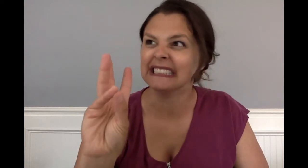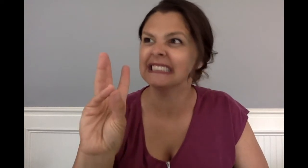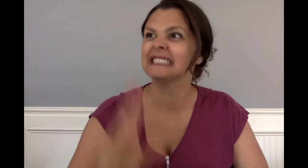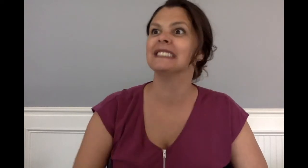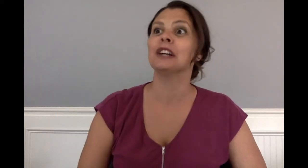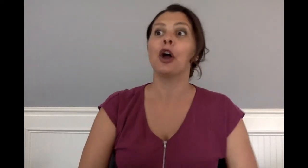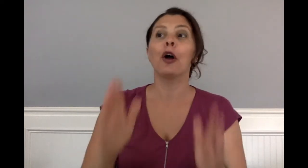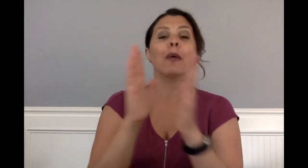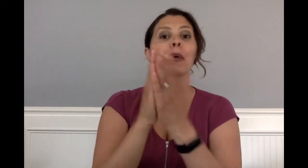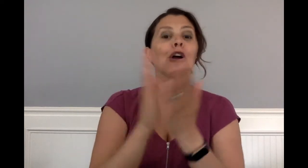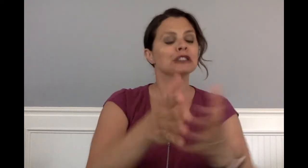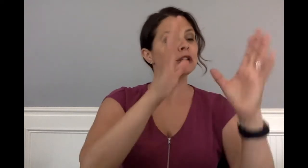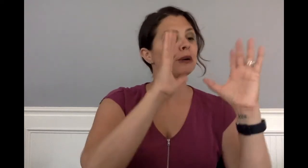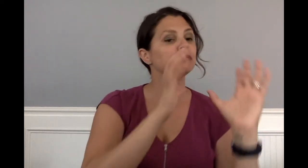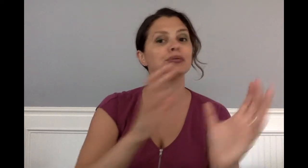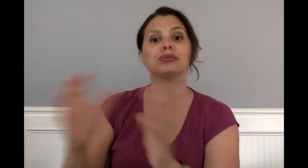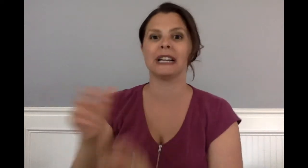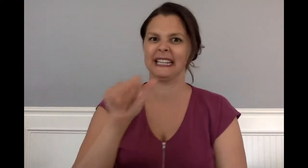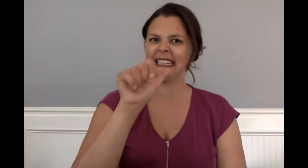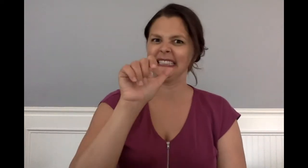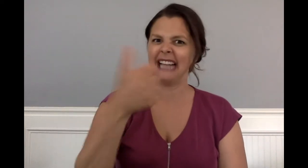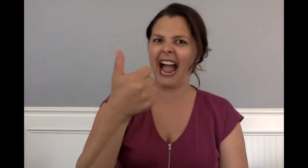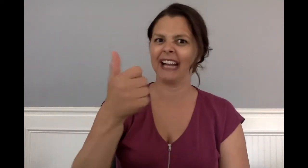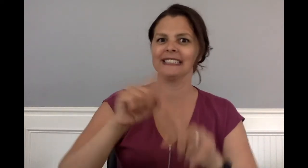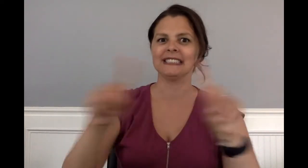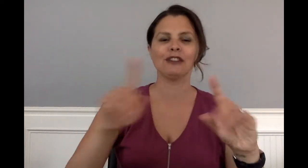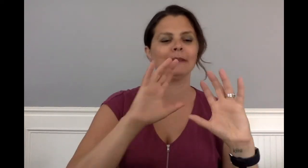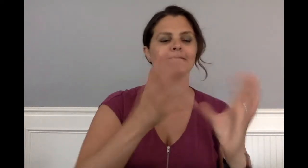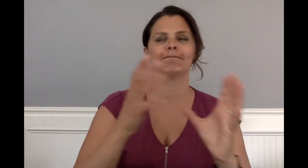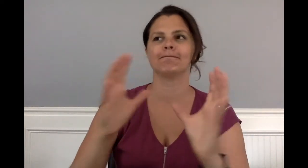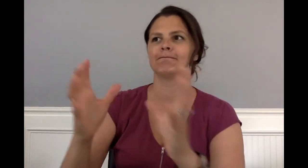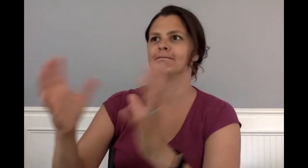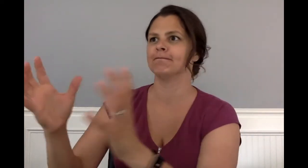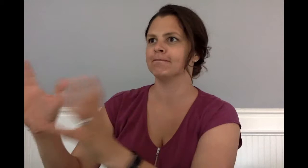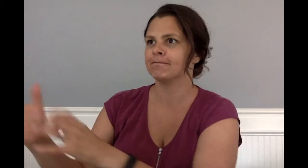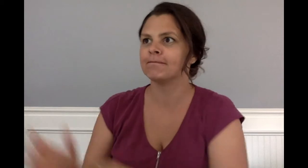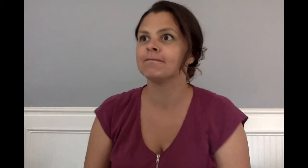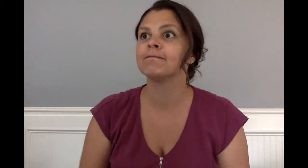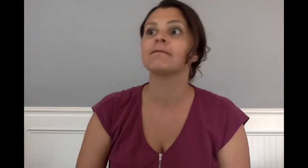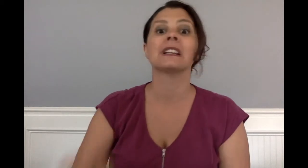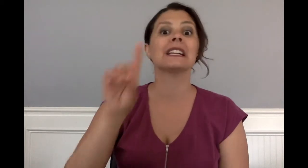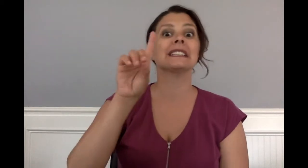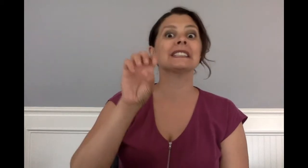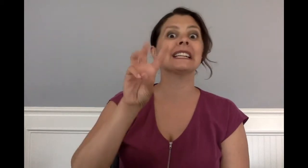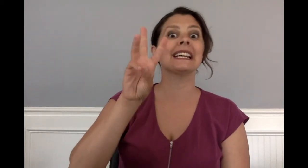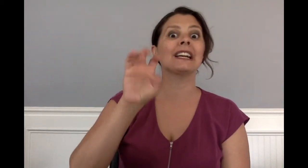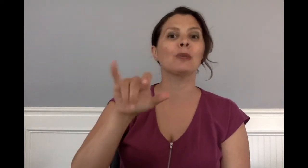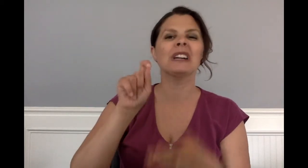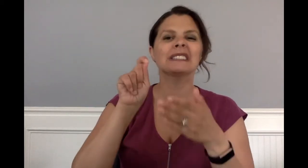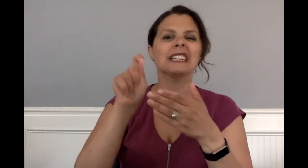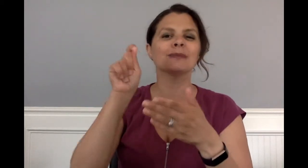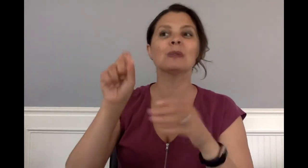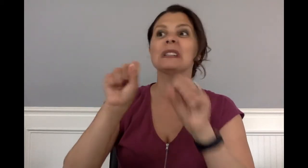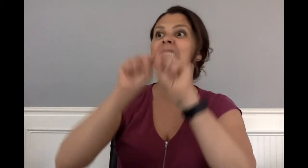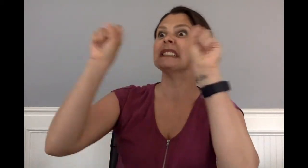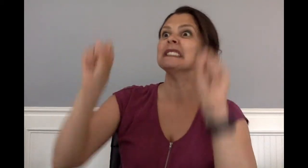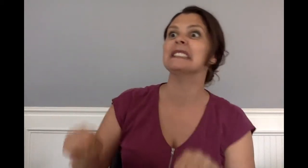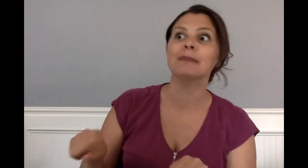Books are categorized into ten main classes. The Dewey decimal system is